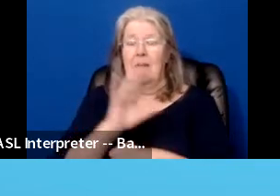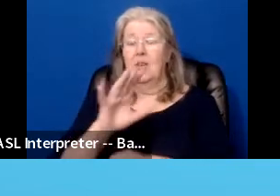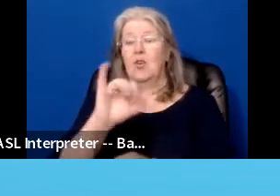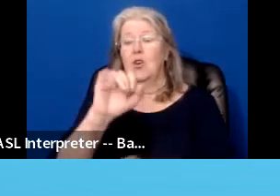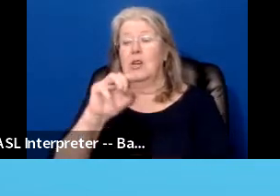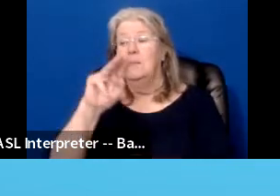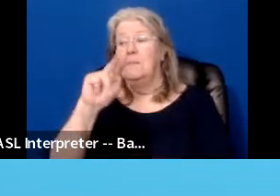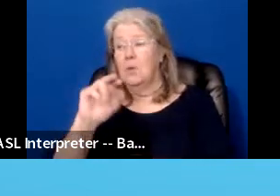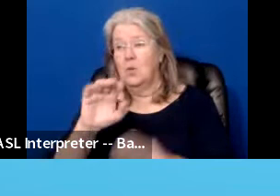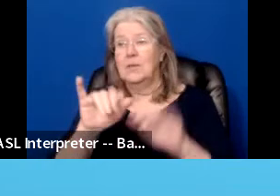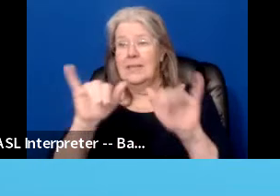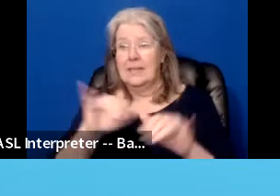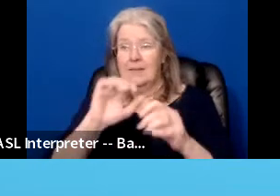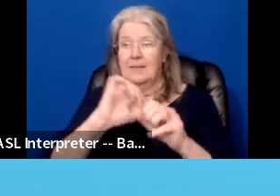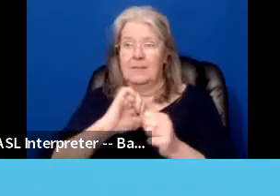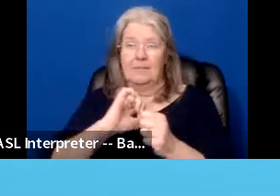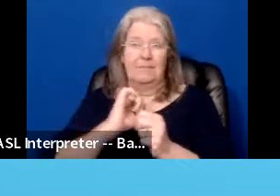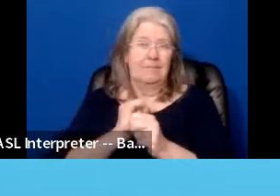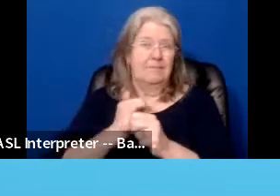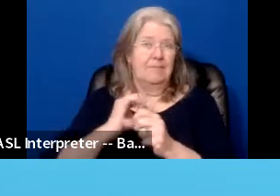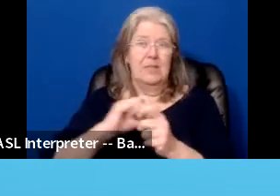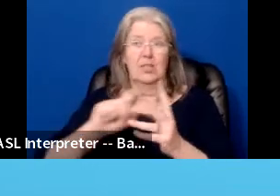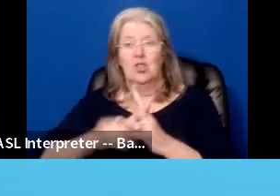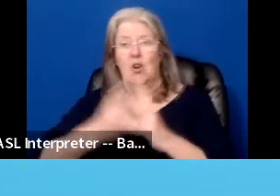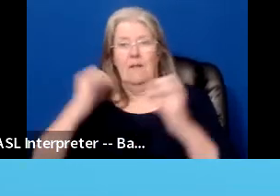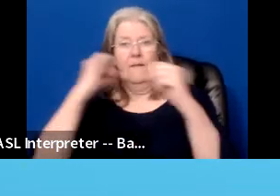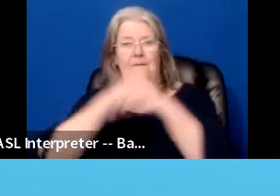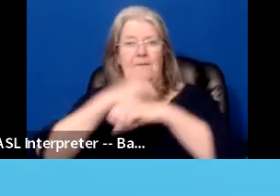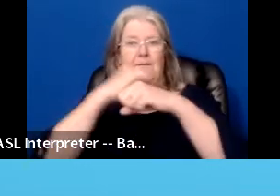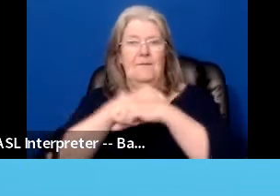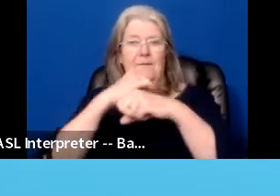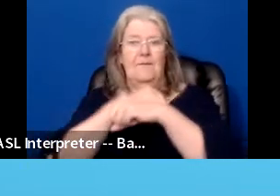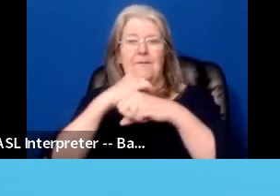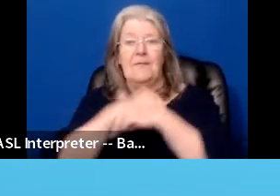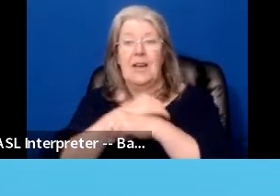So your immune system sees the really cute dog and is protected against that really cute